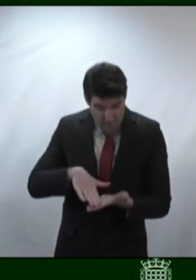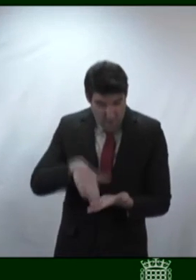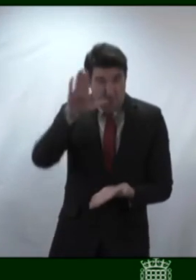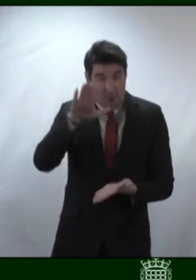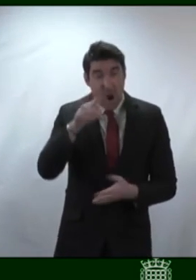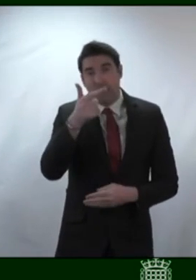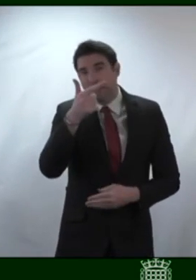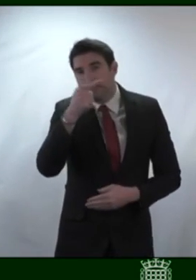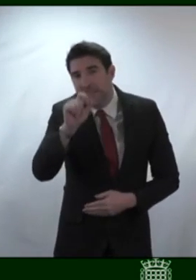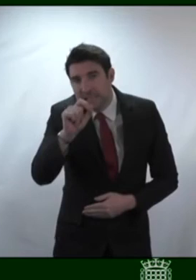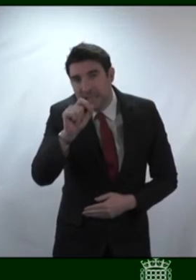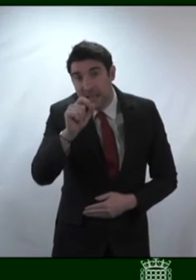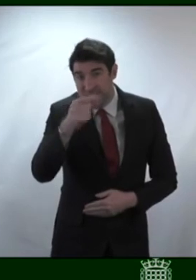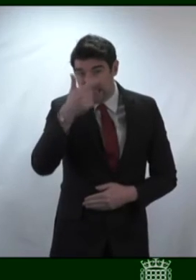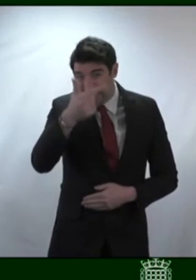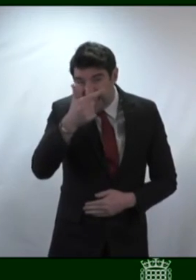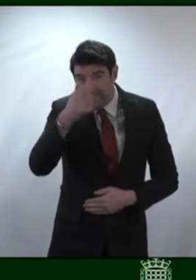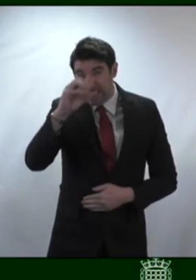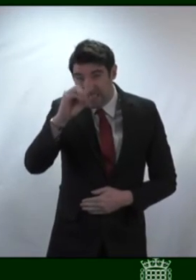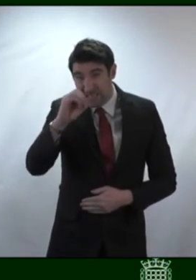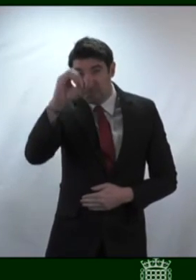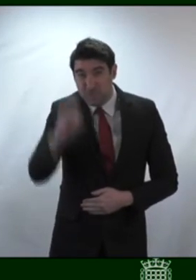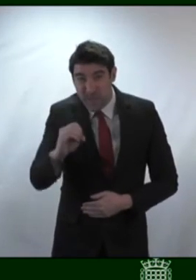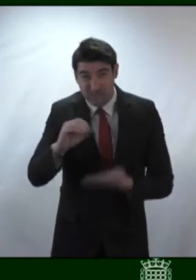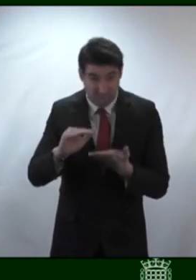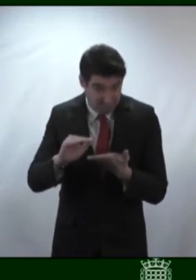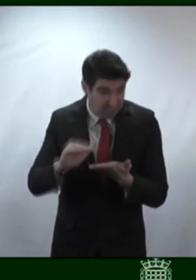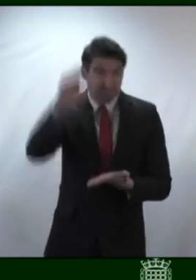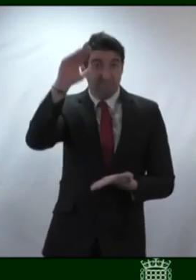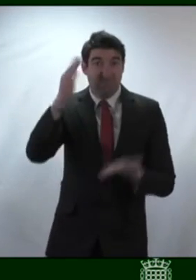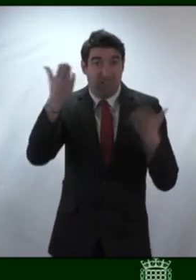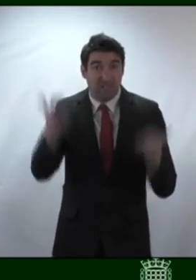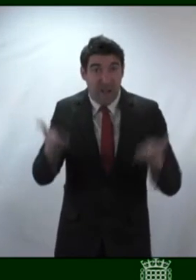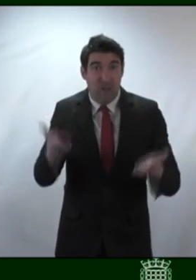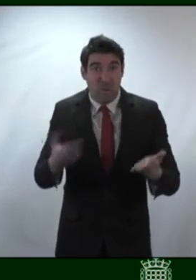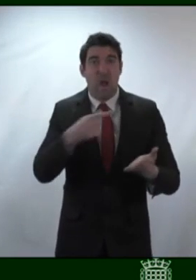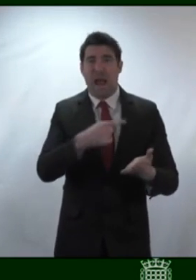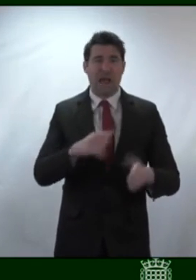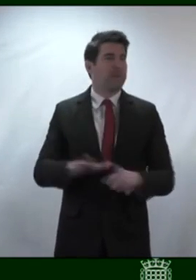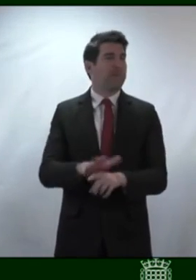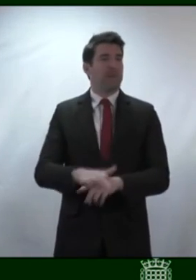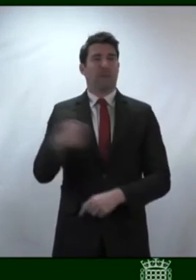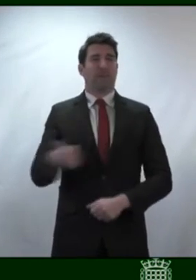is yet again pretending that it is not. Another major mistake of the last 12 months was